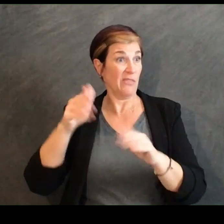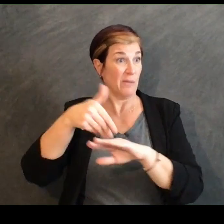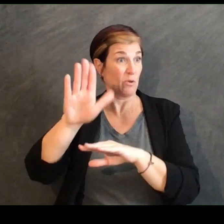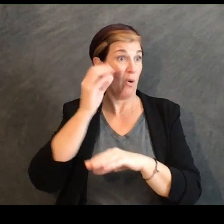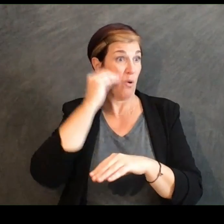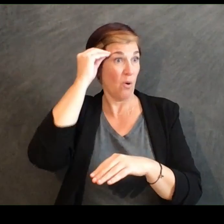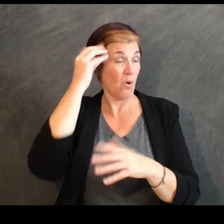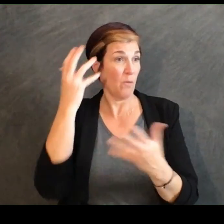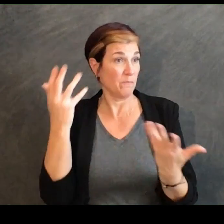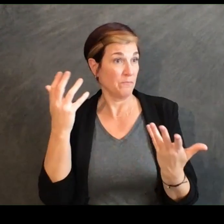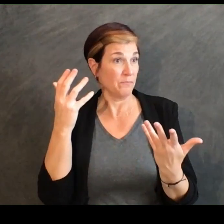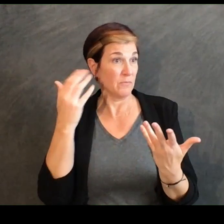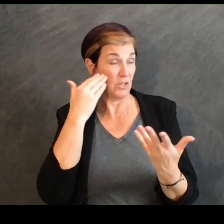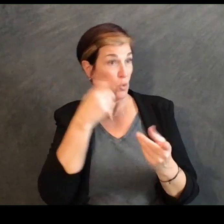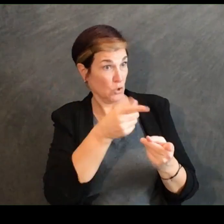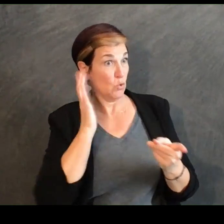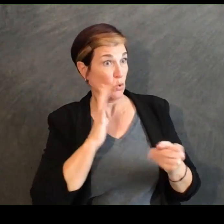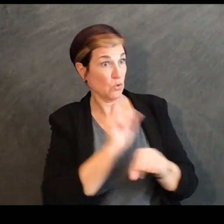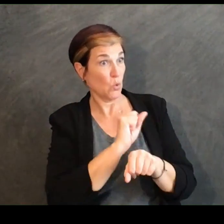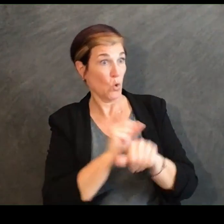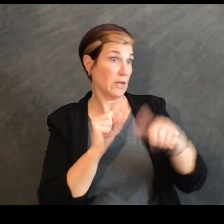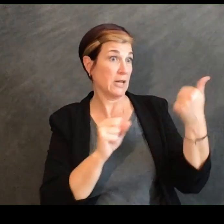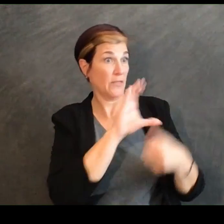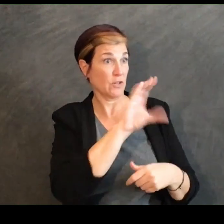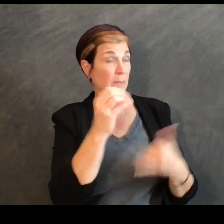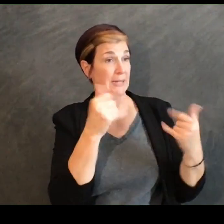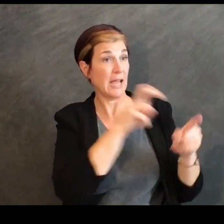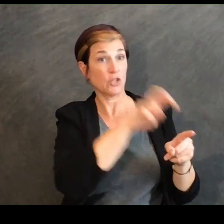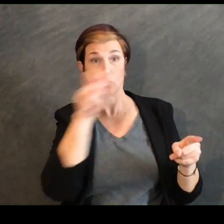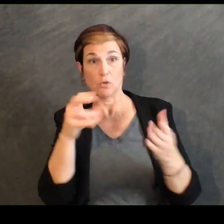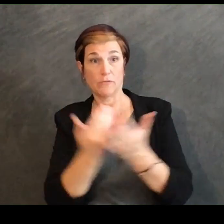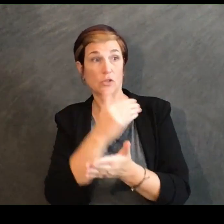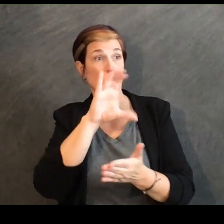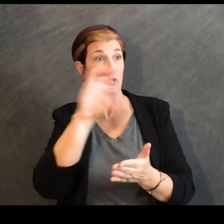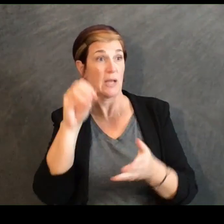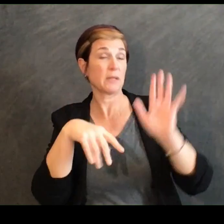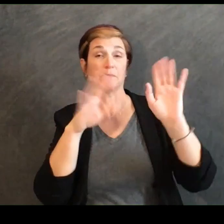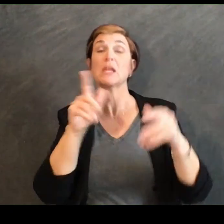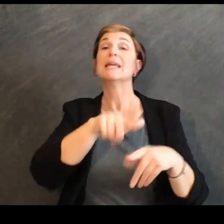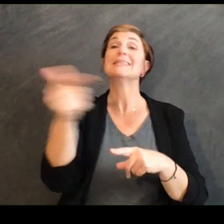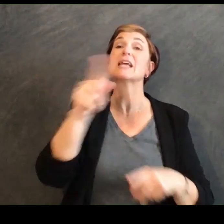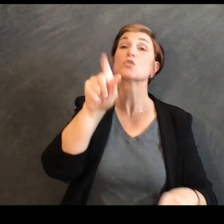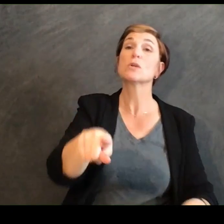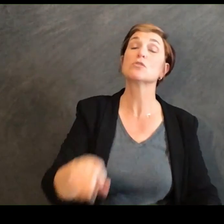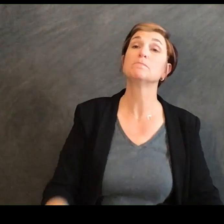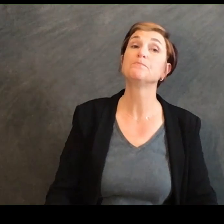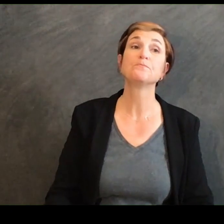than you are now you know things like that happen we're doing a great job let